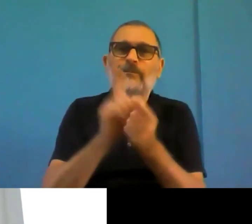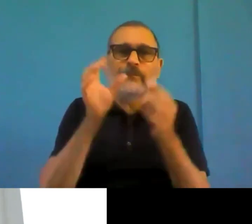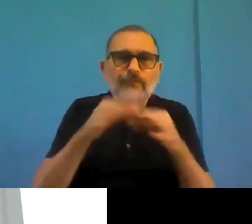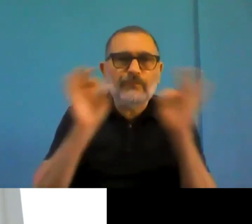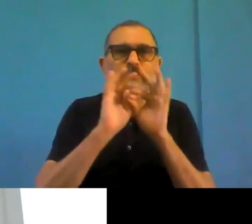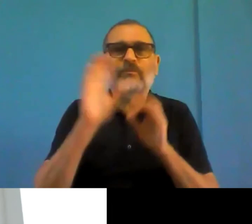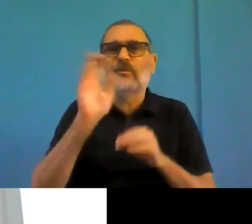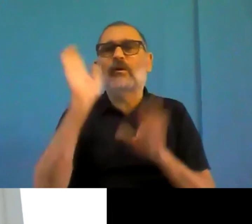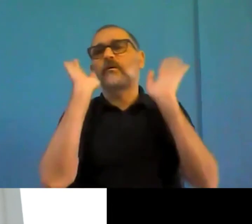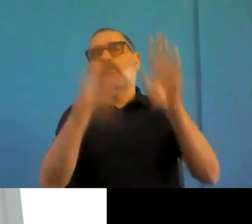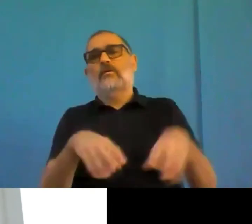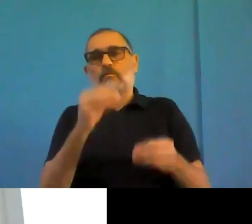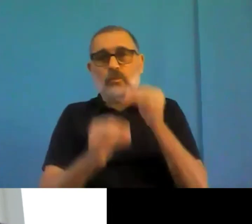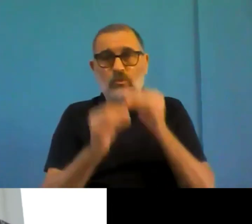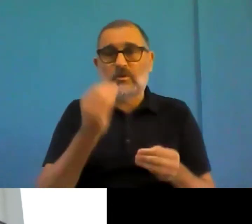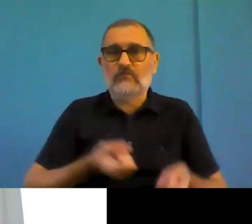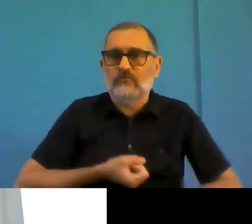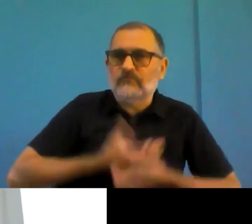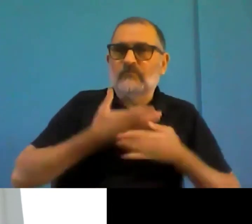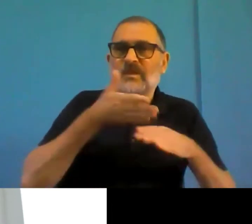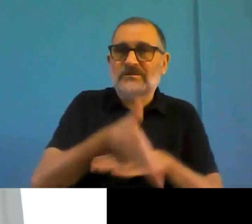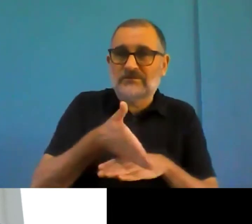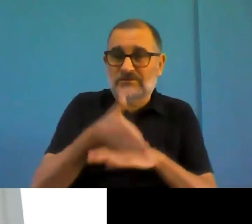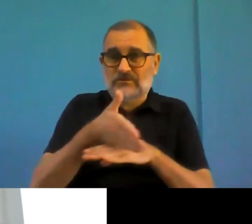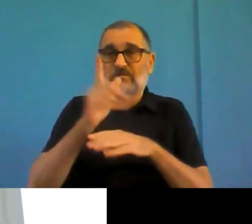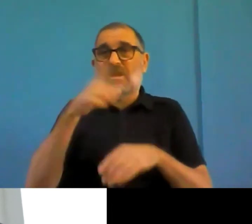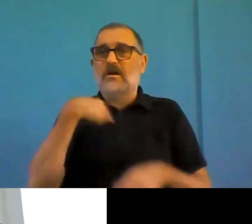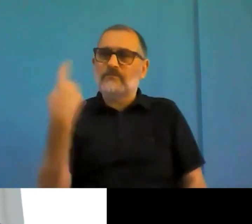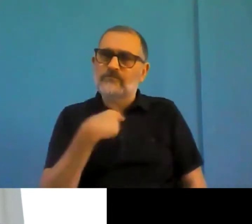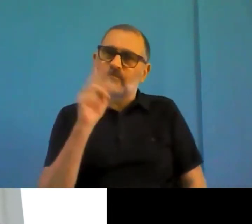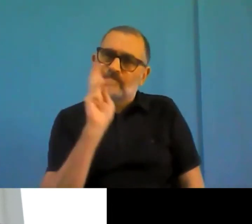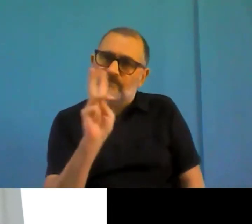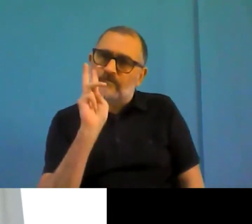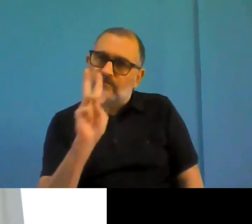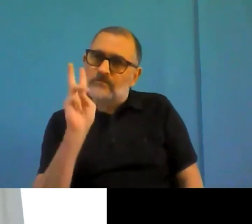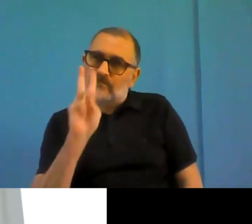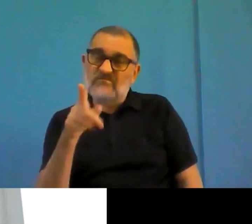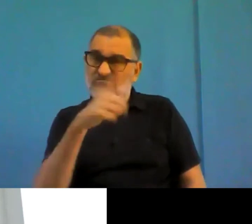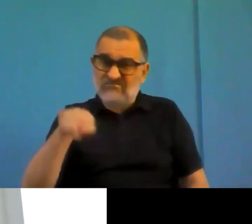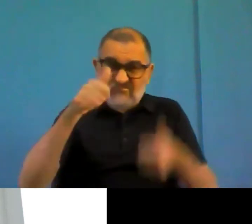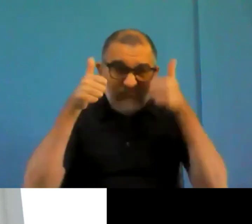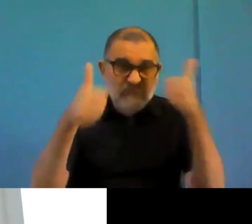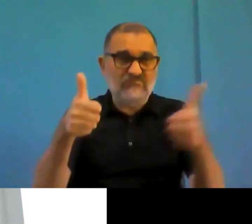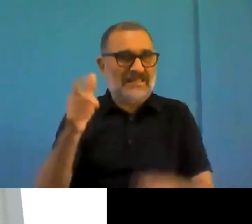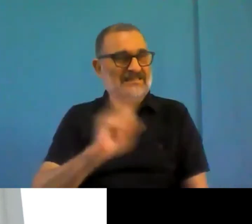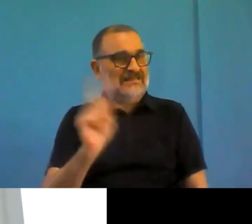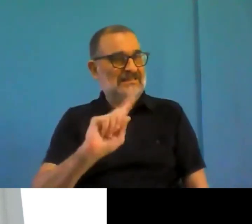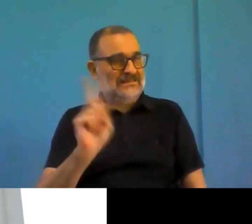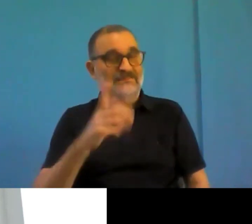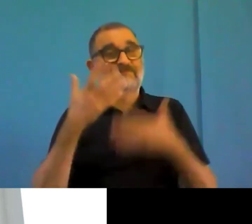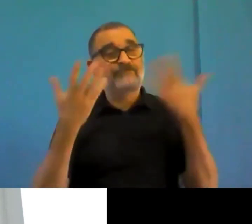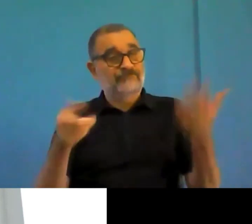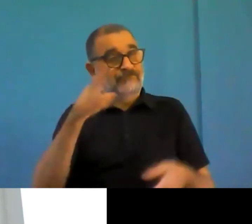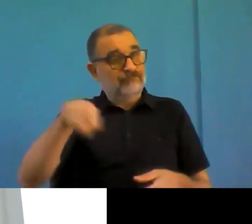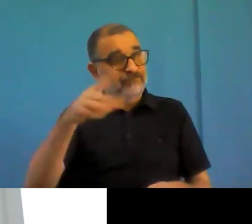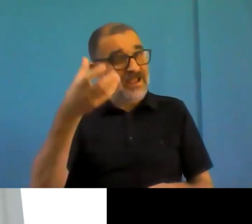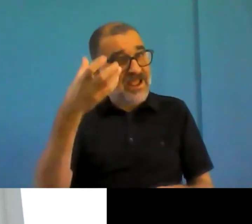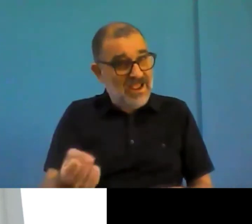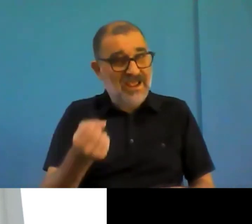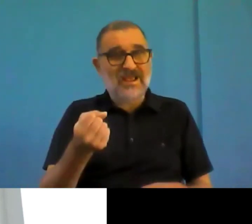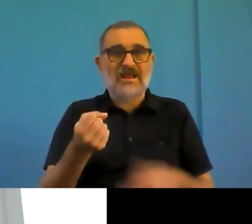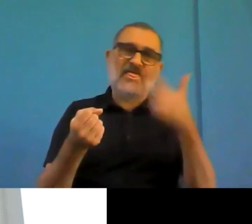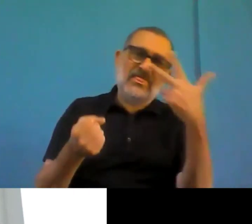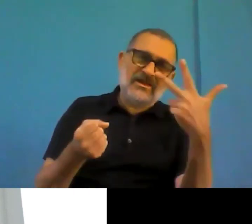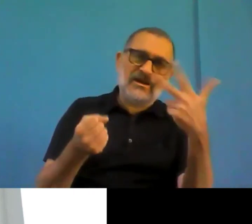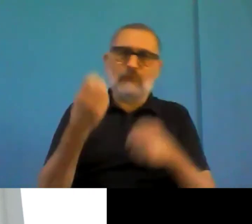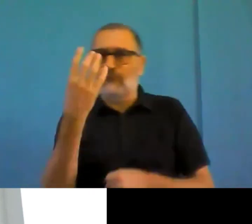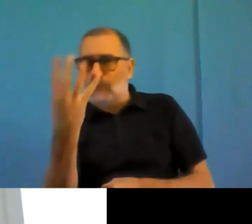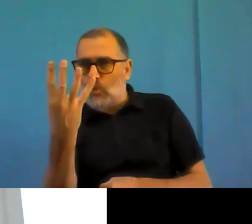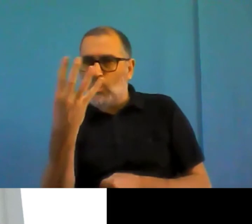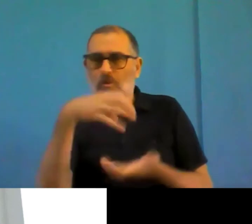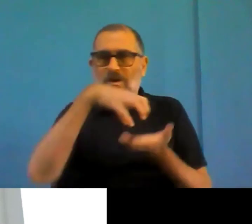So these are three or four areas for suggestions, which were mentioned the most.